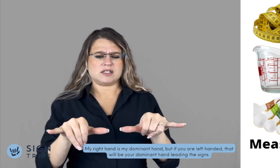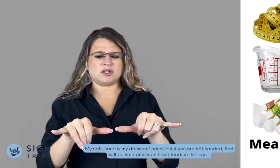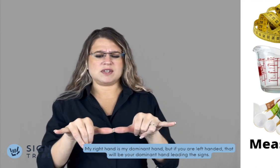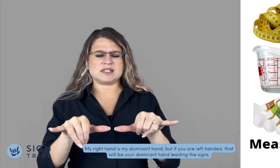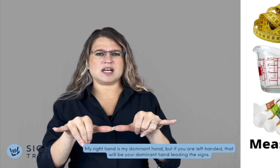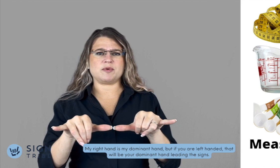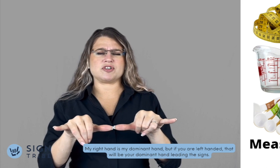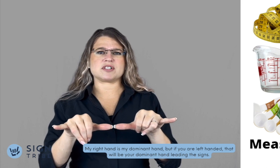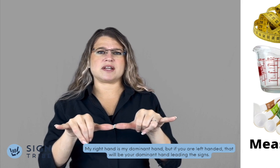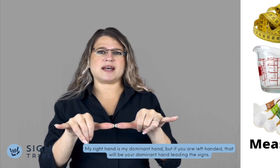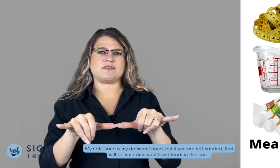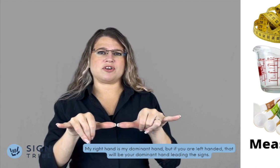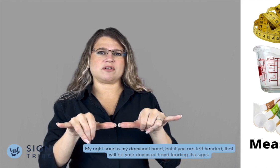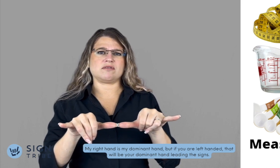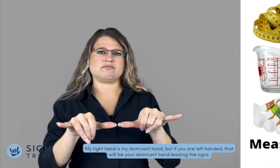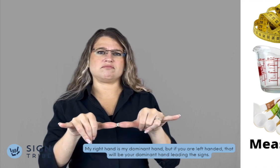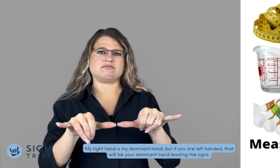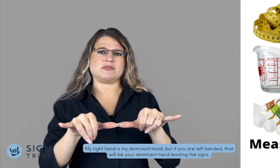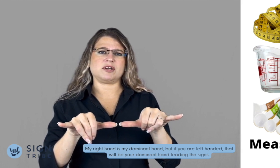So this time you're just going to have your. you know,